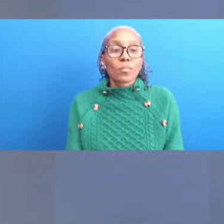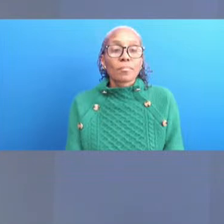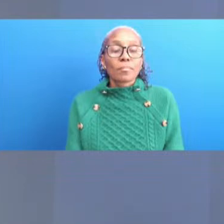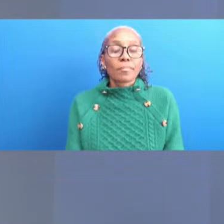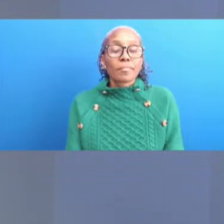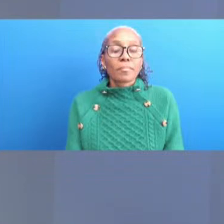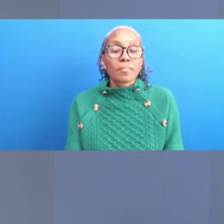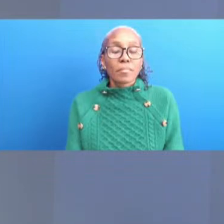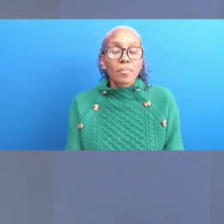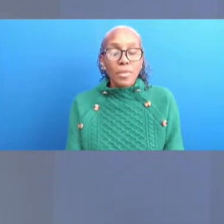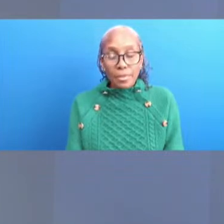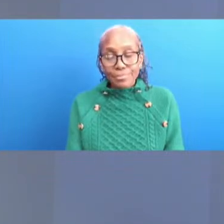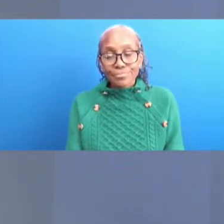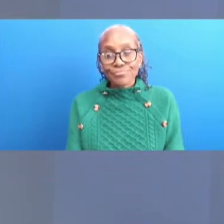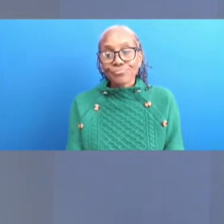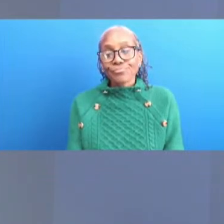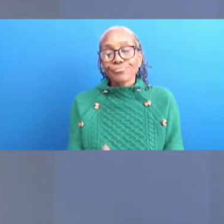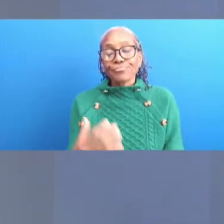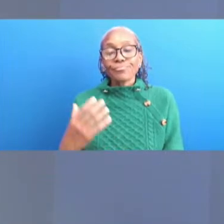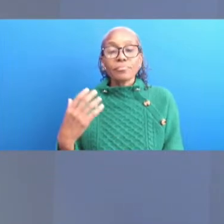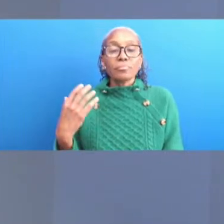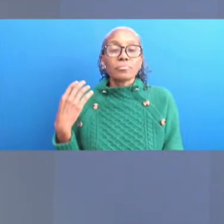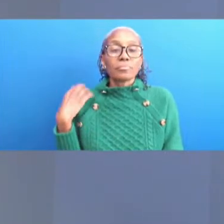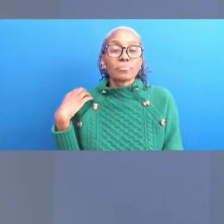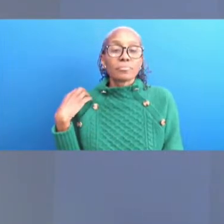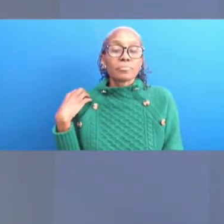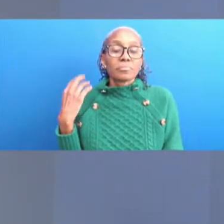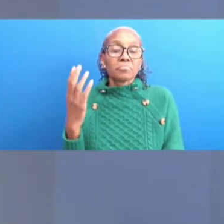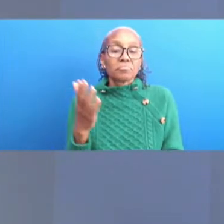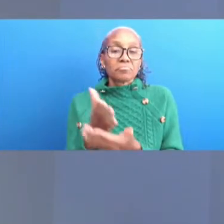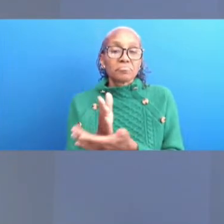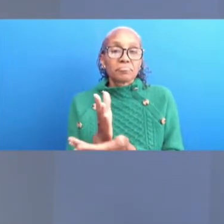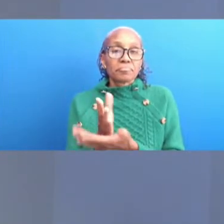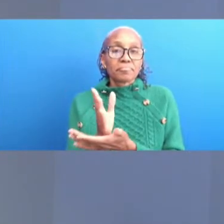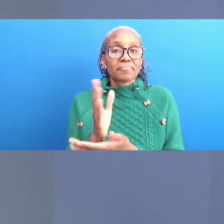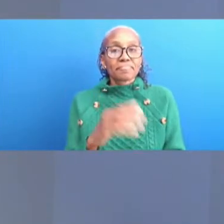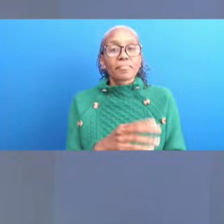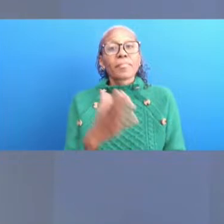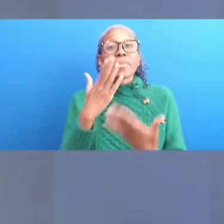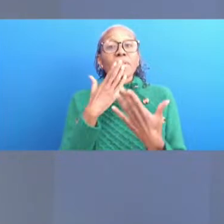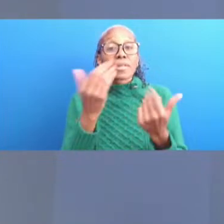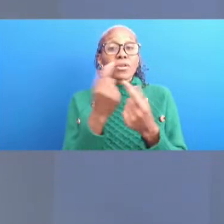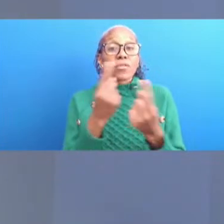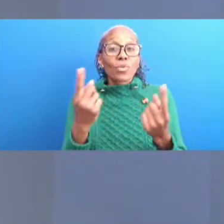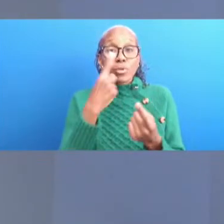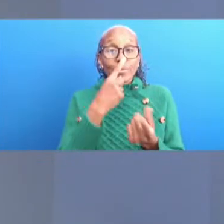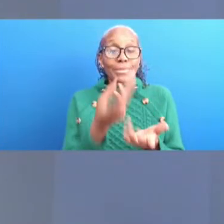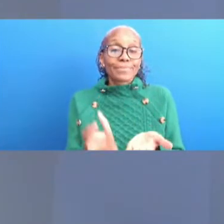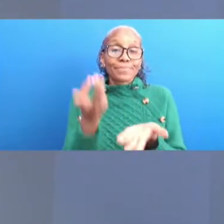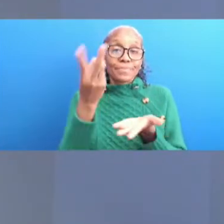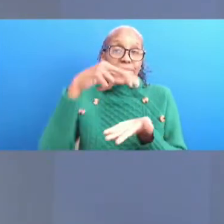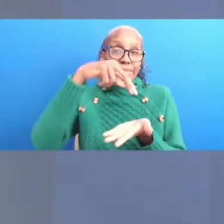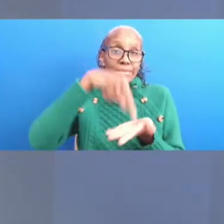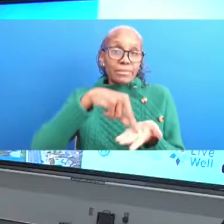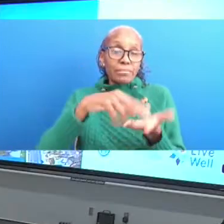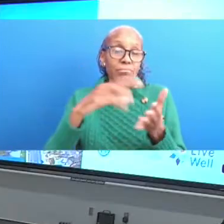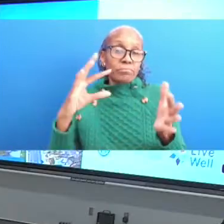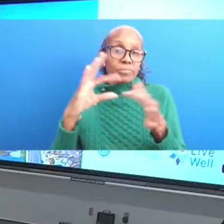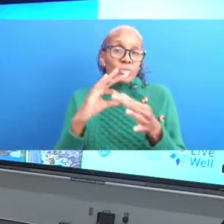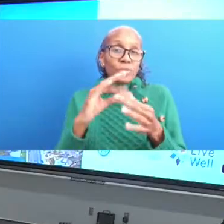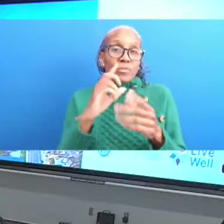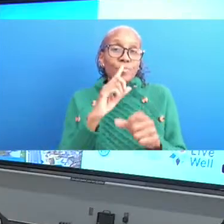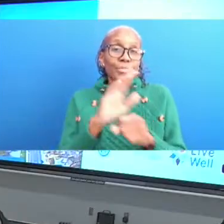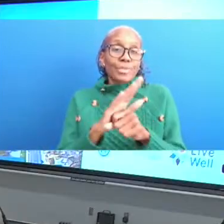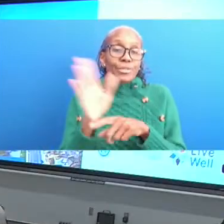I REALLY SCOTT THIS IS THE CARE